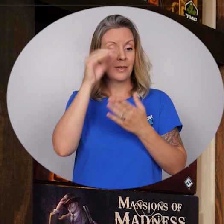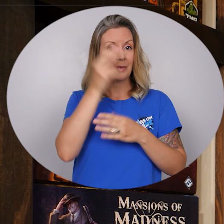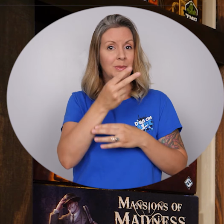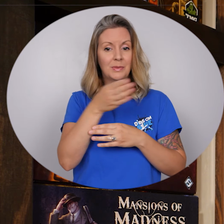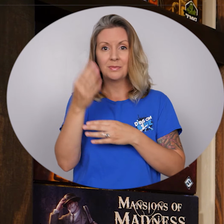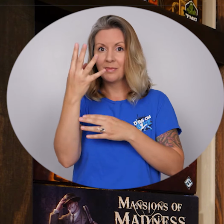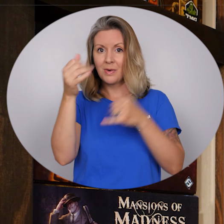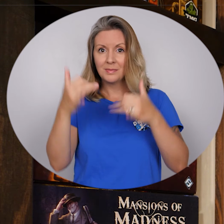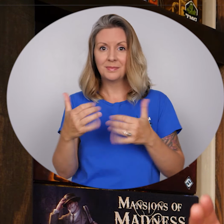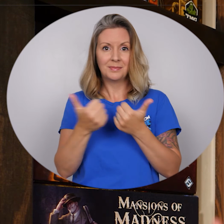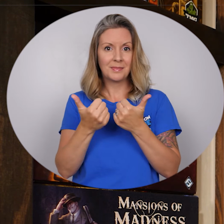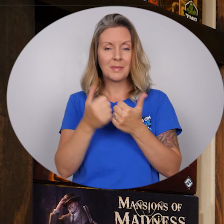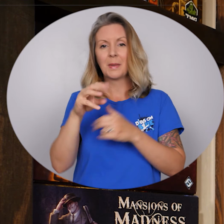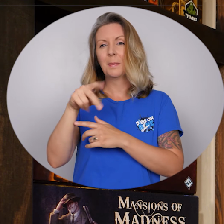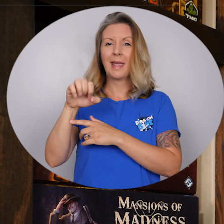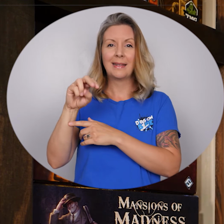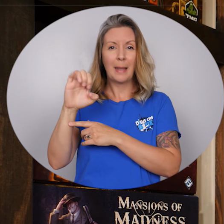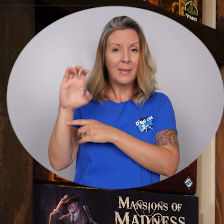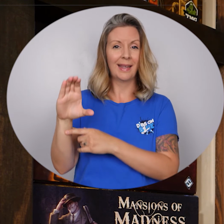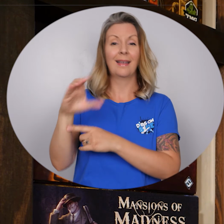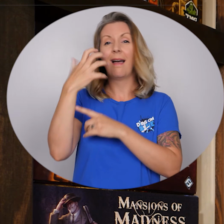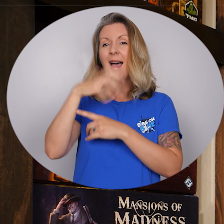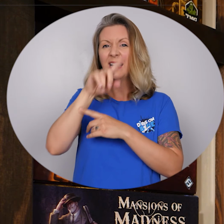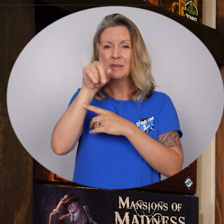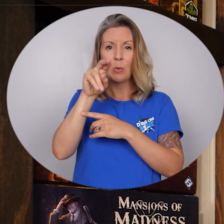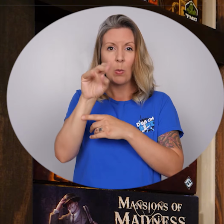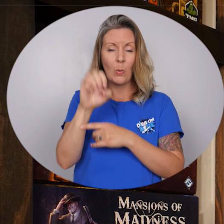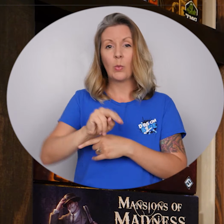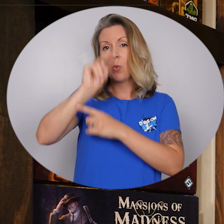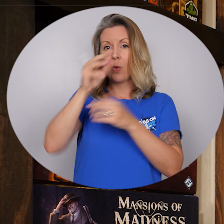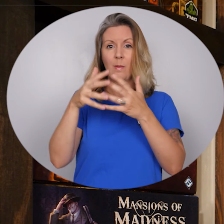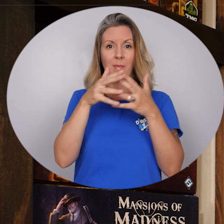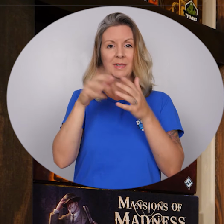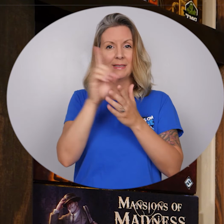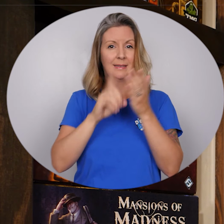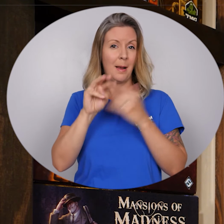going to learn the 2-4 player game, Pandemic: Hot Zone – North America, designed by Matt